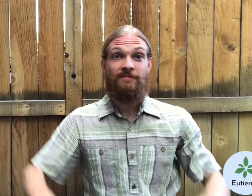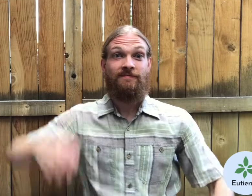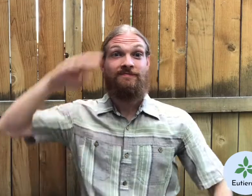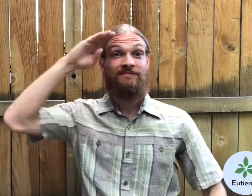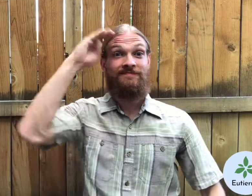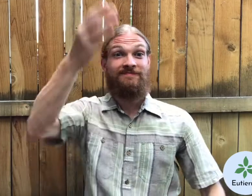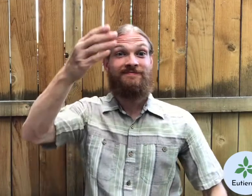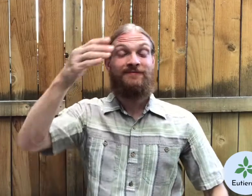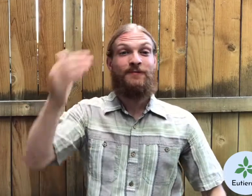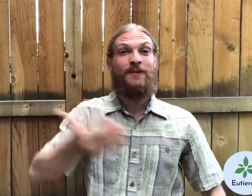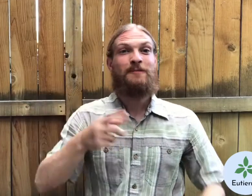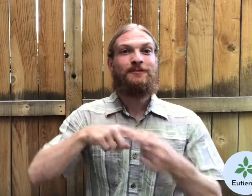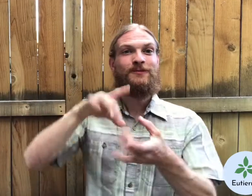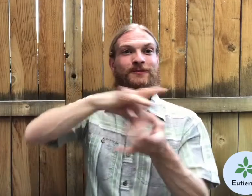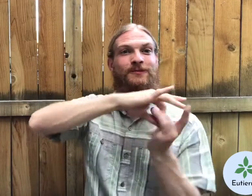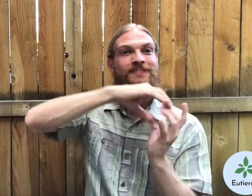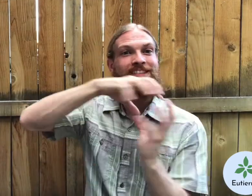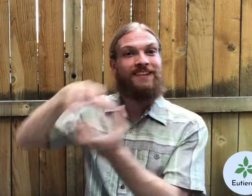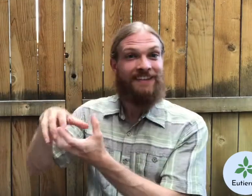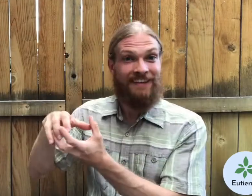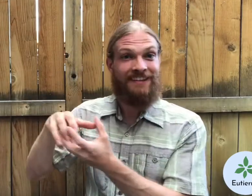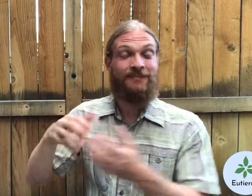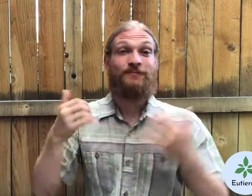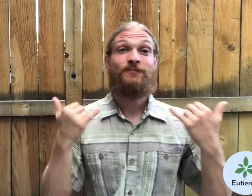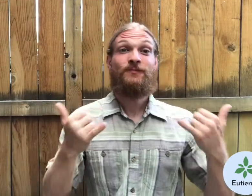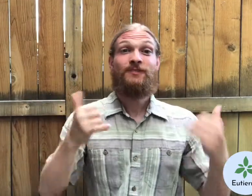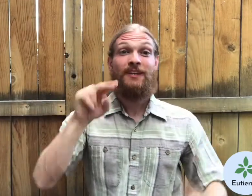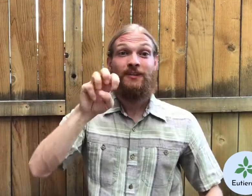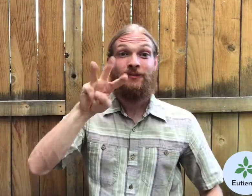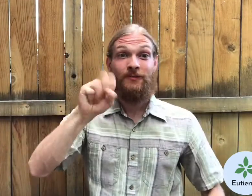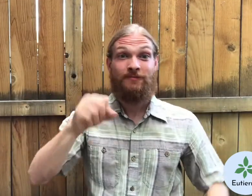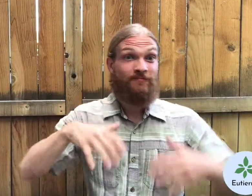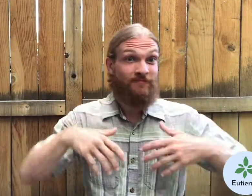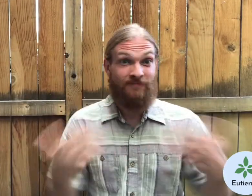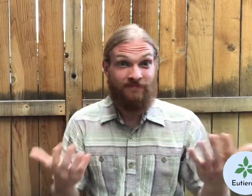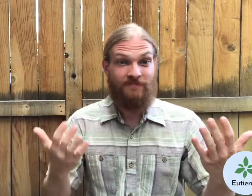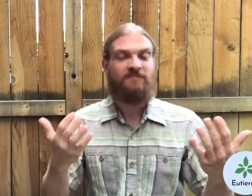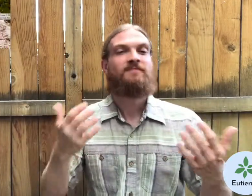Hello! Welcome to Eutierria. Today’s news is